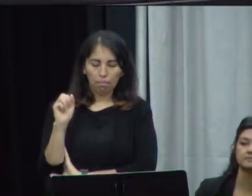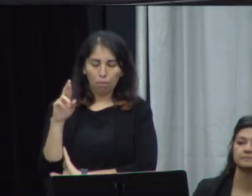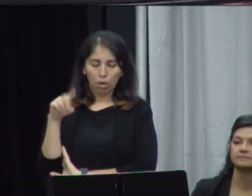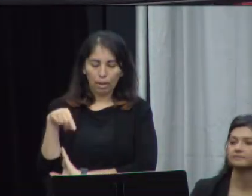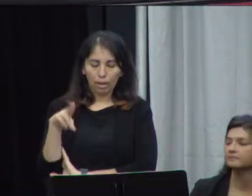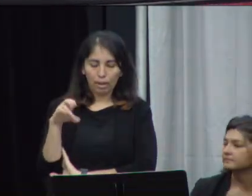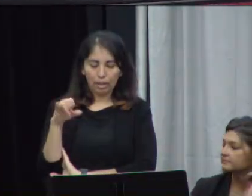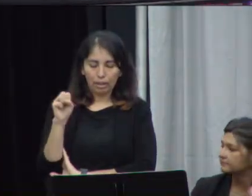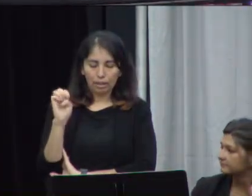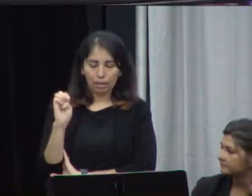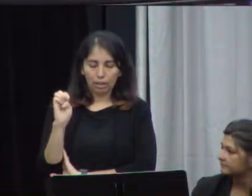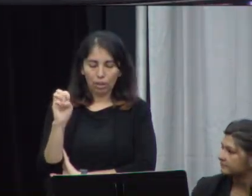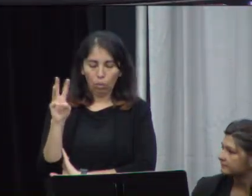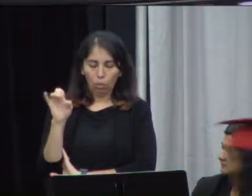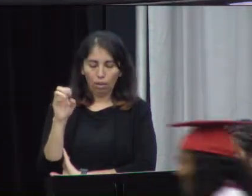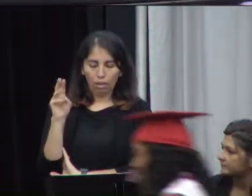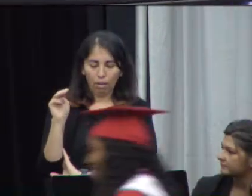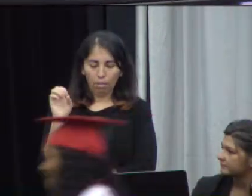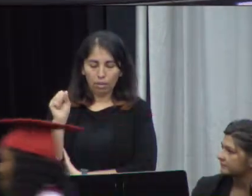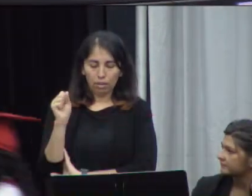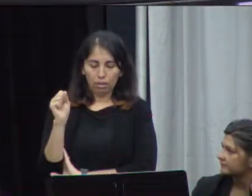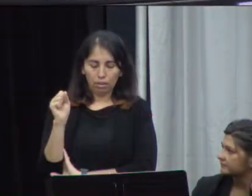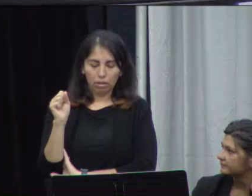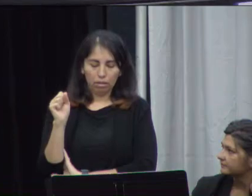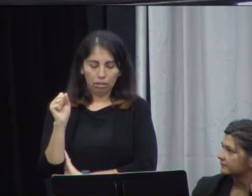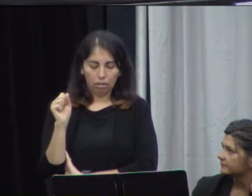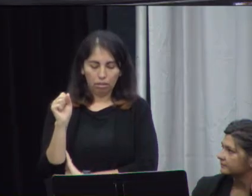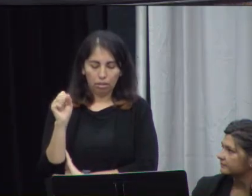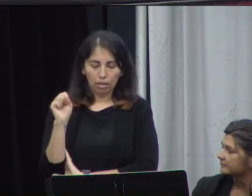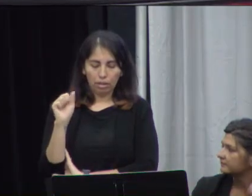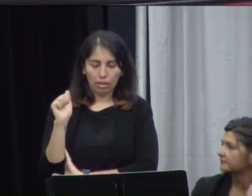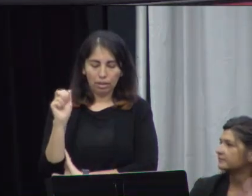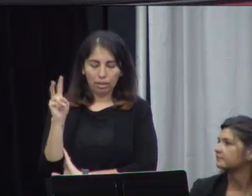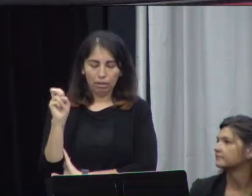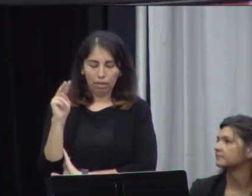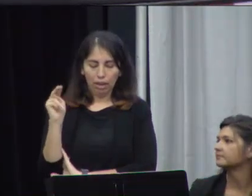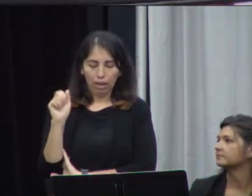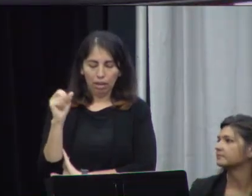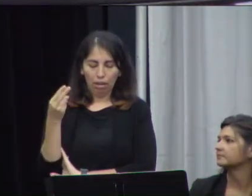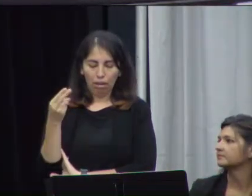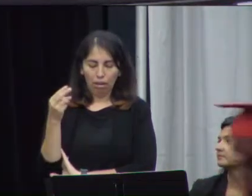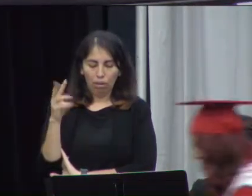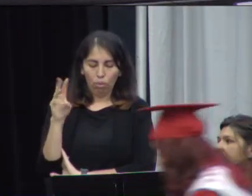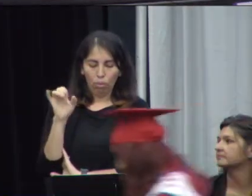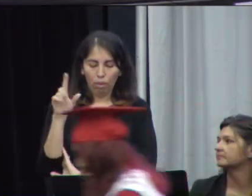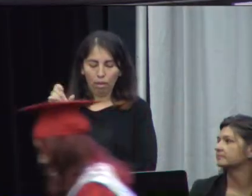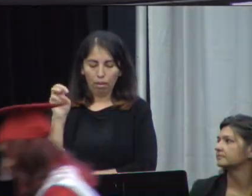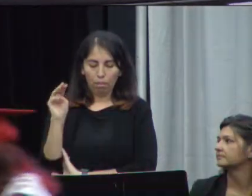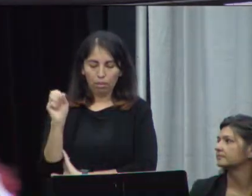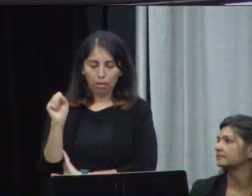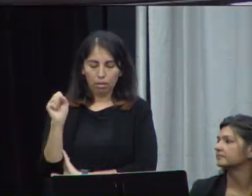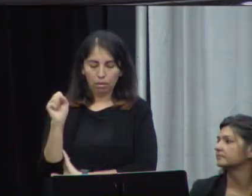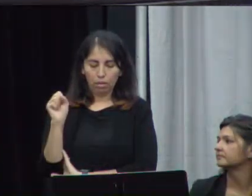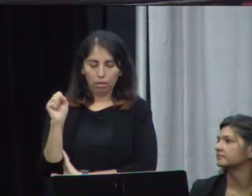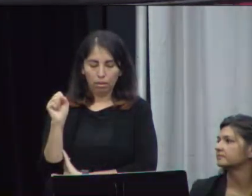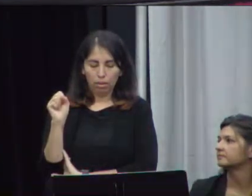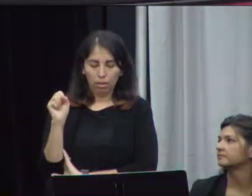(audience applauds) Marquis Williams. (audience applauds) Savannah Williams.